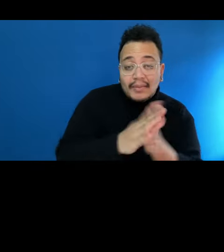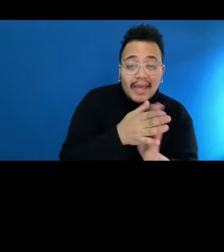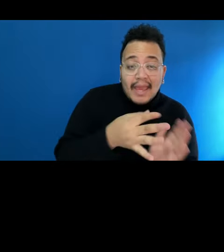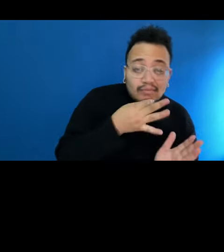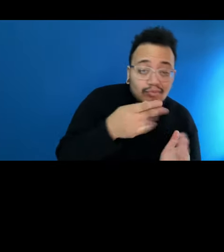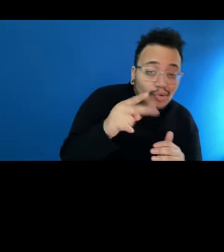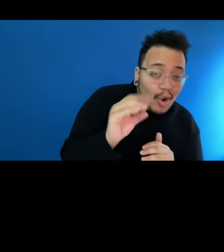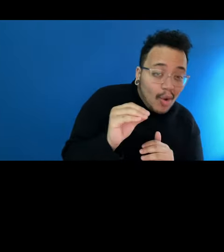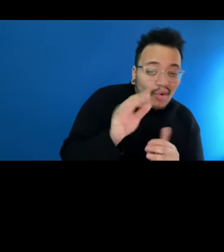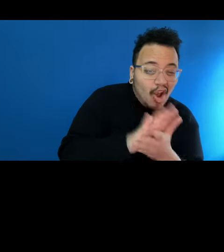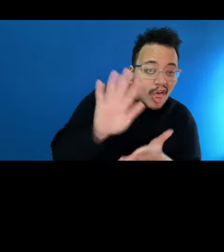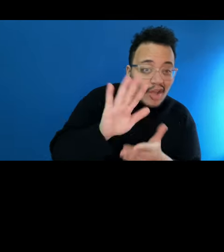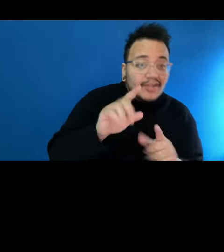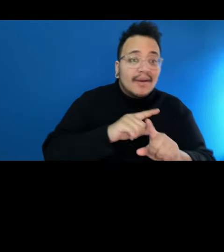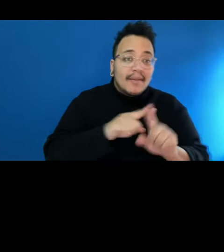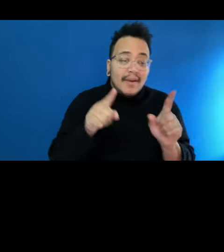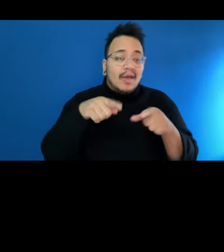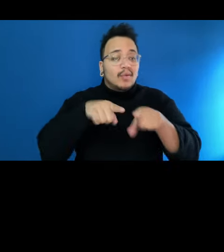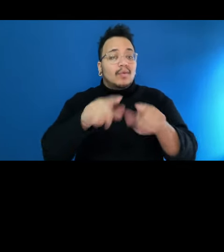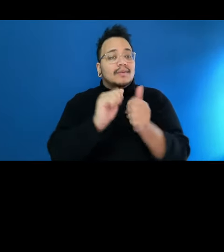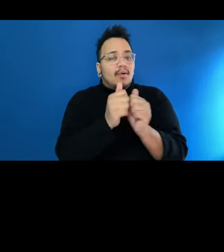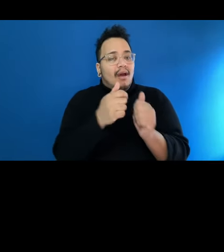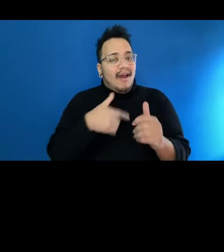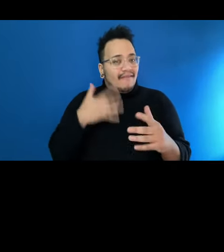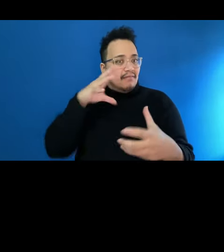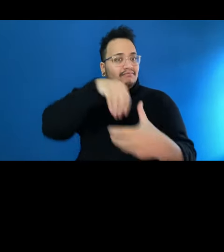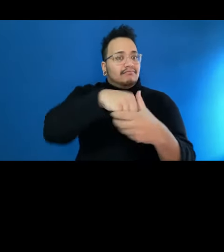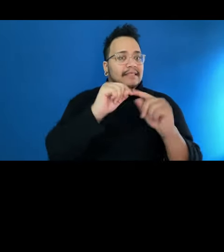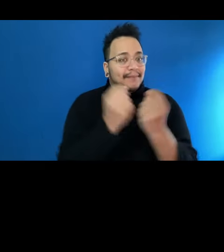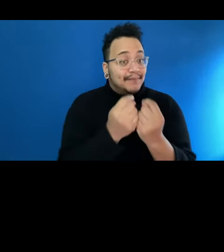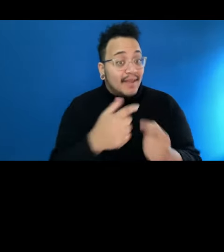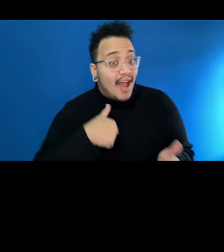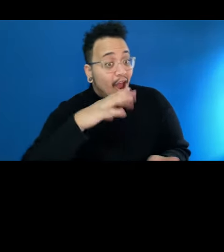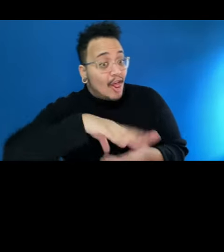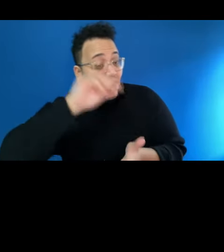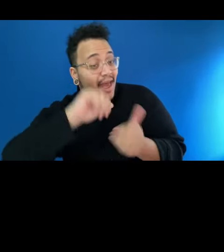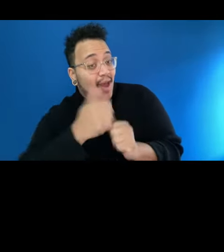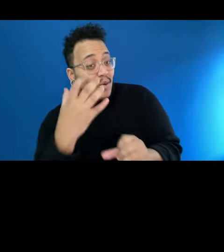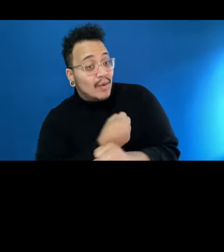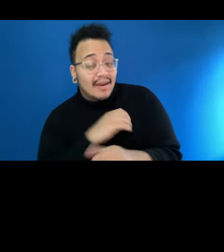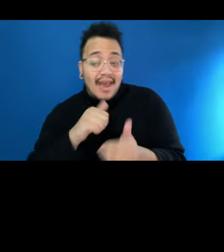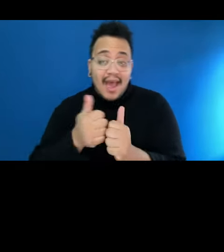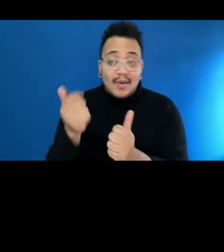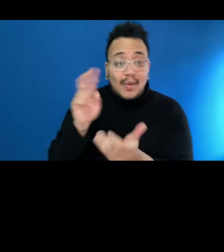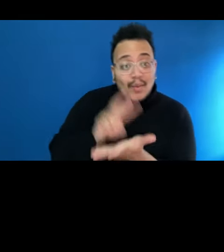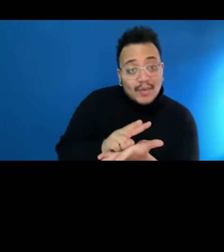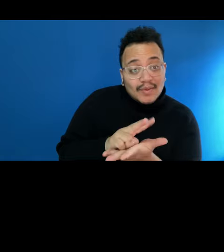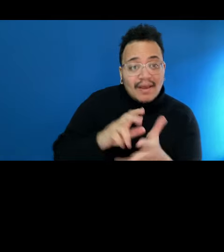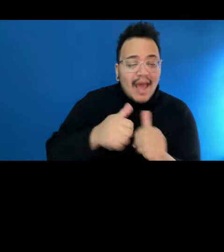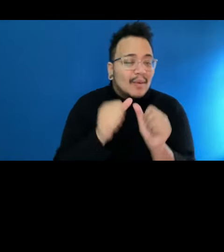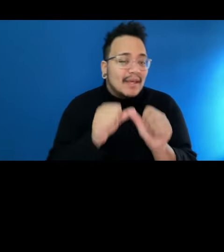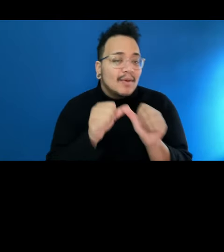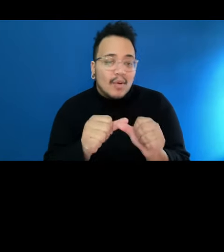But through mushing I got to be part of something. I learned how to win and how to lose and how to keep going either way.